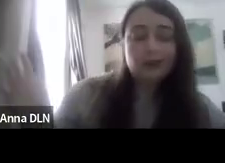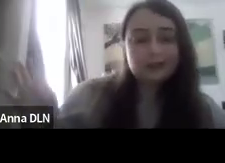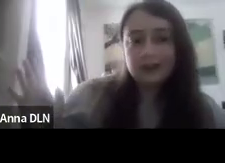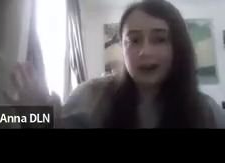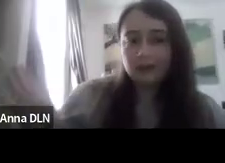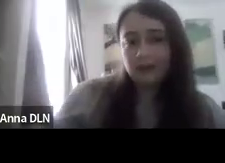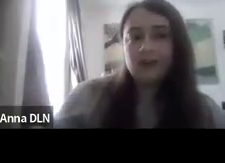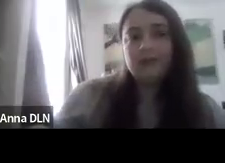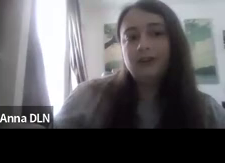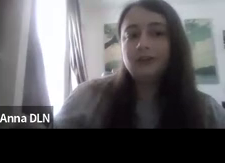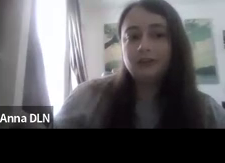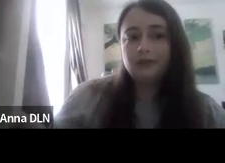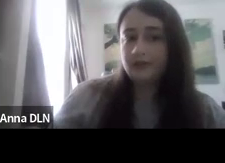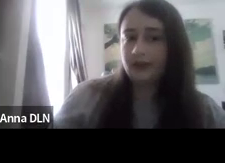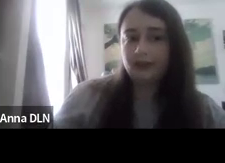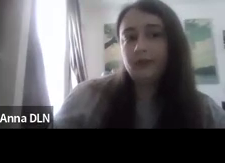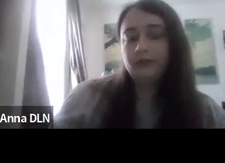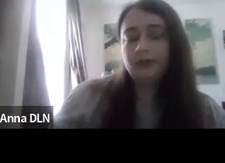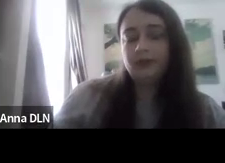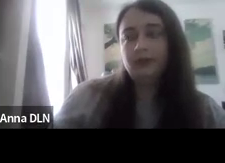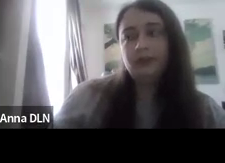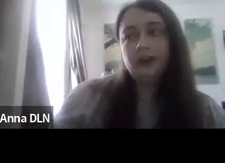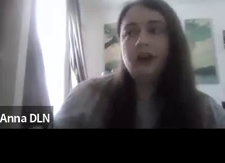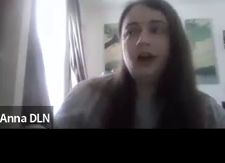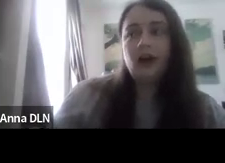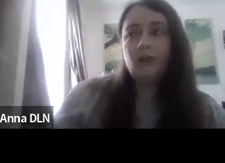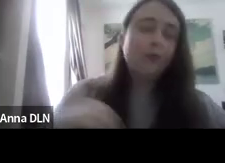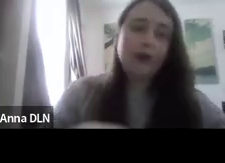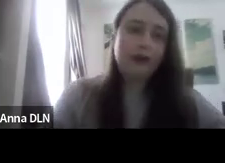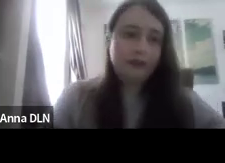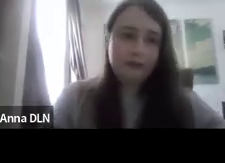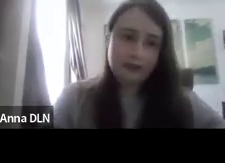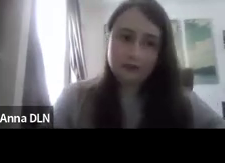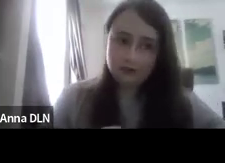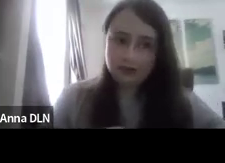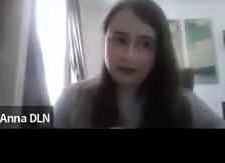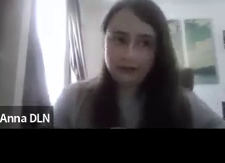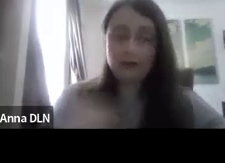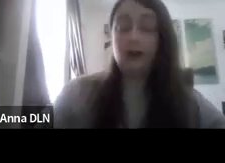I thought I'd just add on the accommodation thing that was mentioned. When I received Disabled Students Allowance,